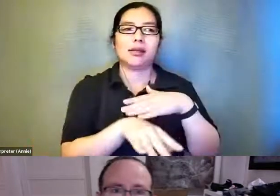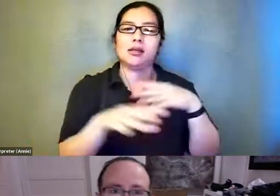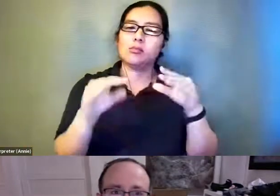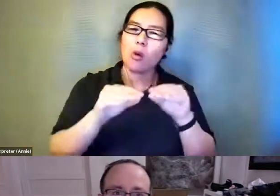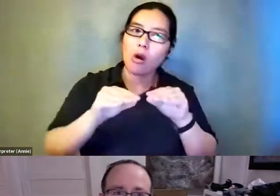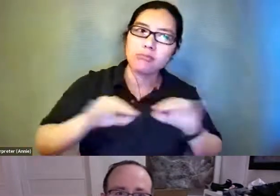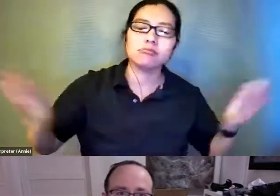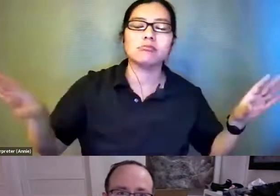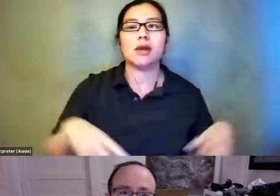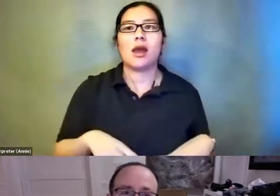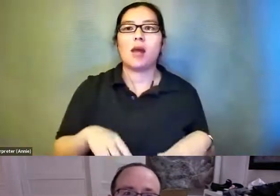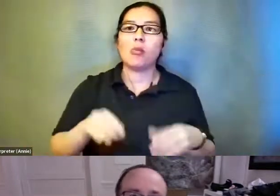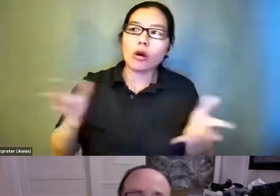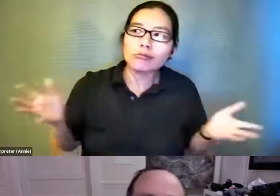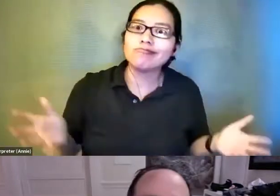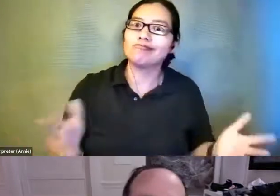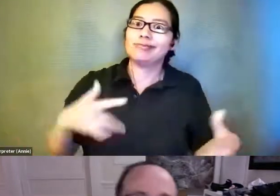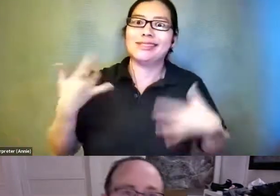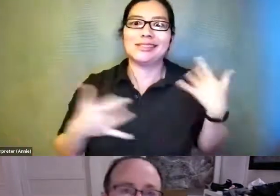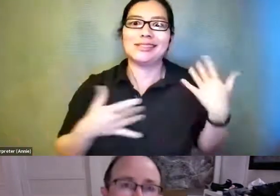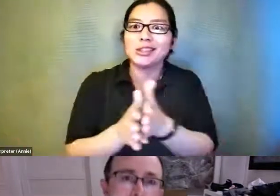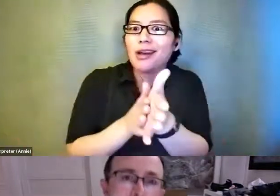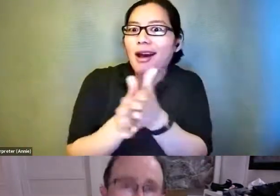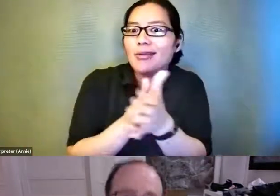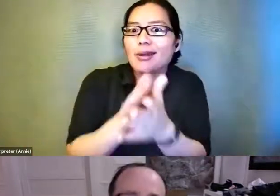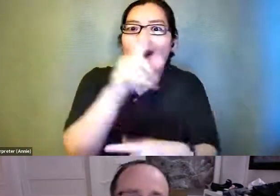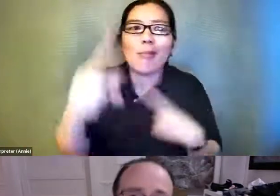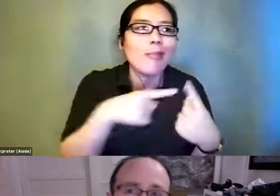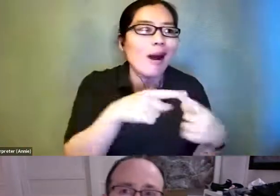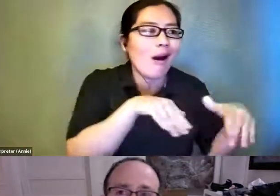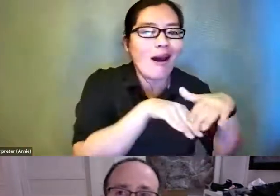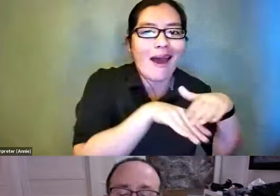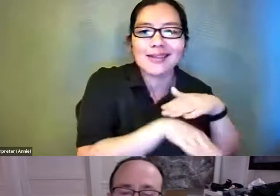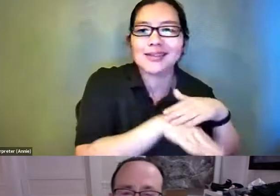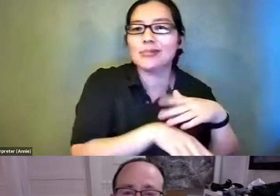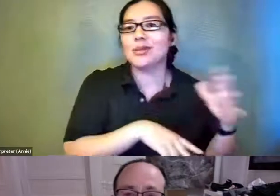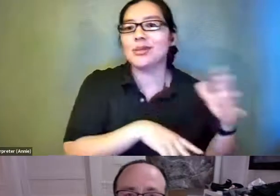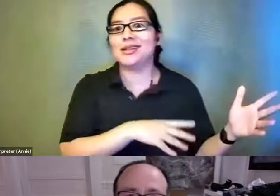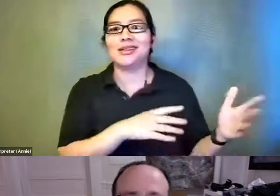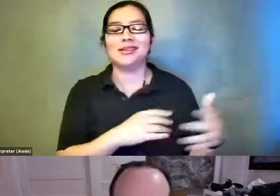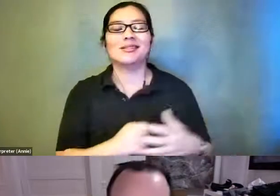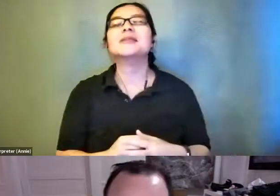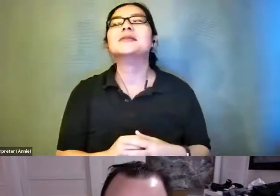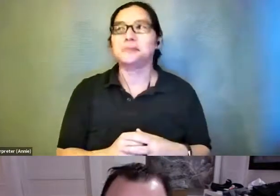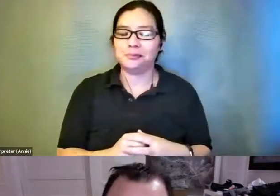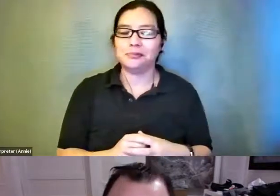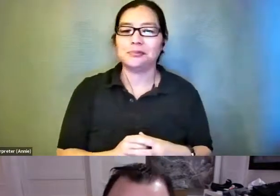about all access can be. It can be this creative art form. I know that will be a thread that will